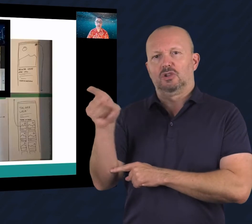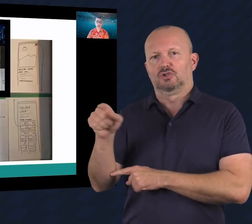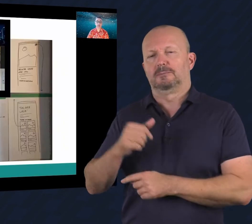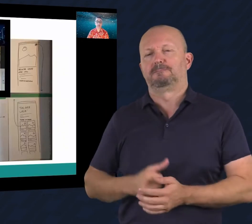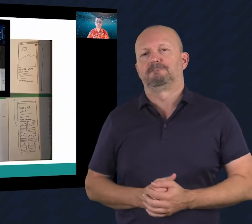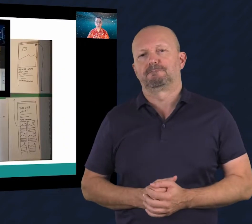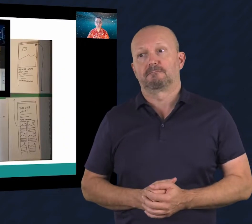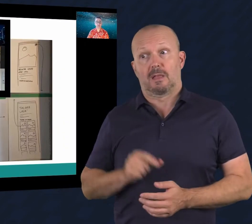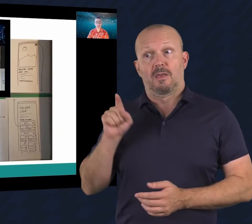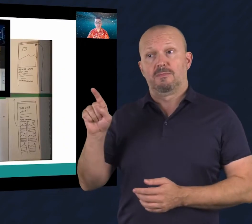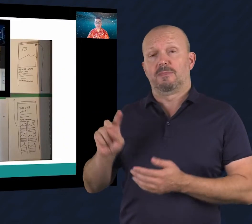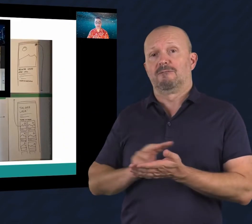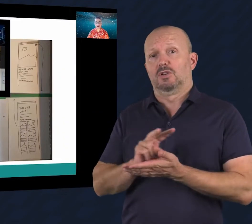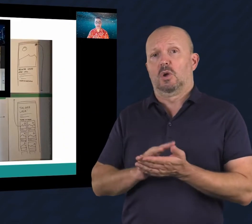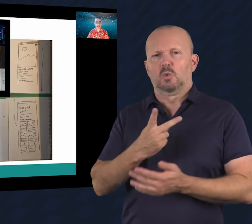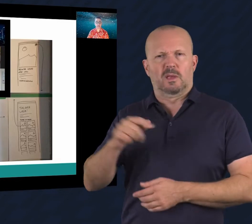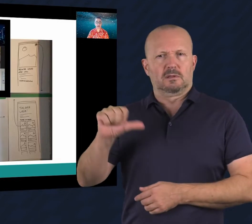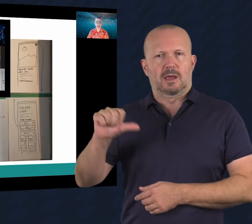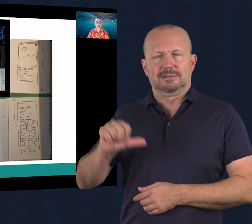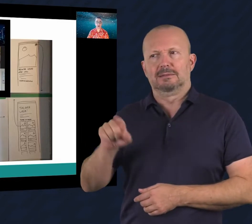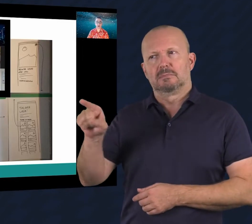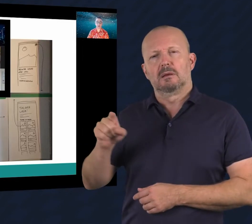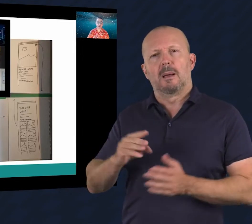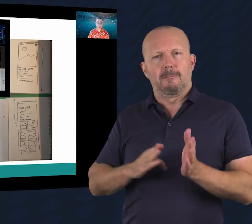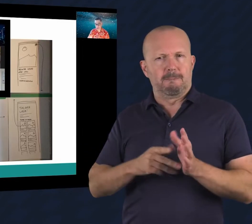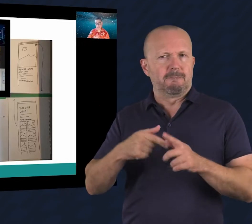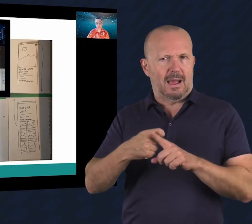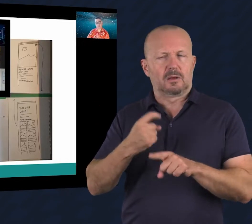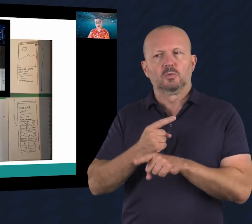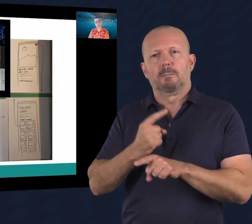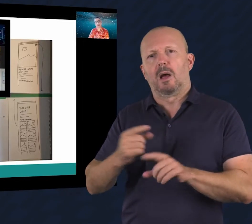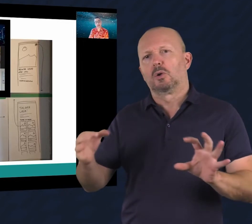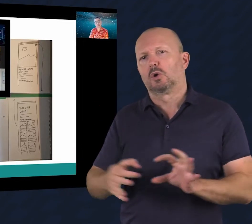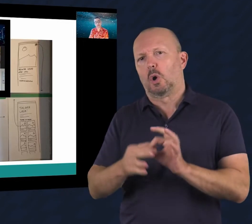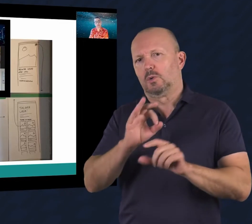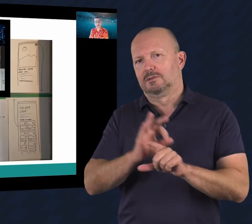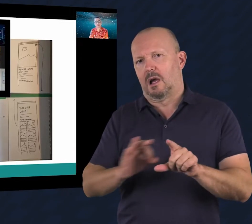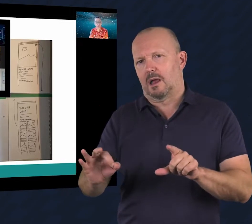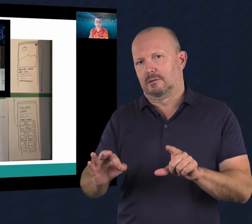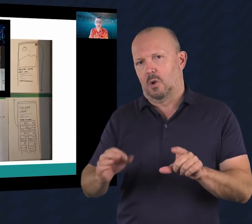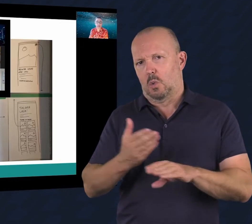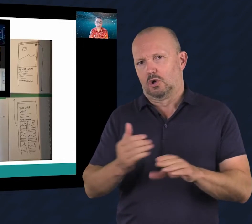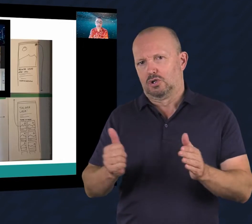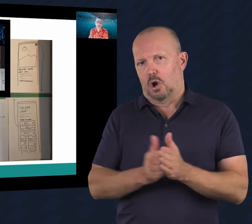In that video from 2019, Mark spoke of doing a co-design workshop in January-February 2020.